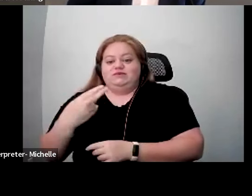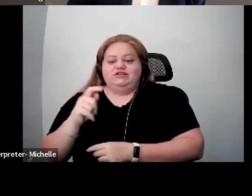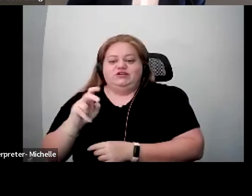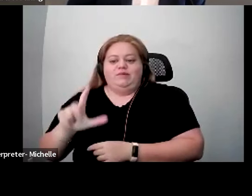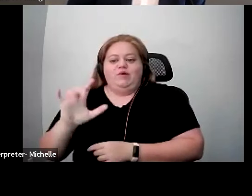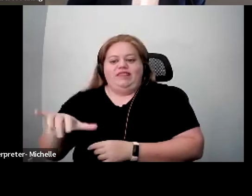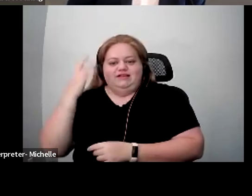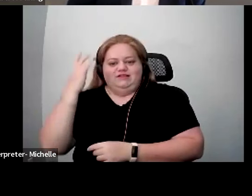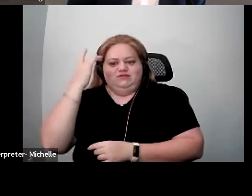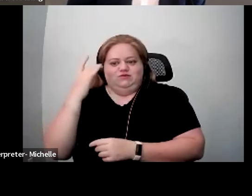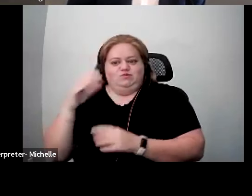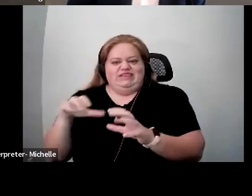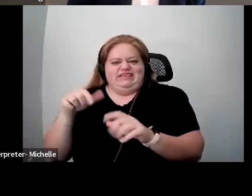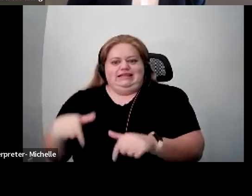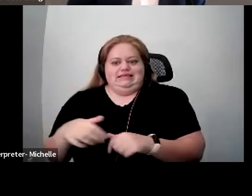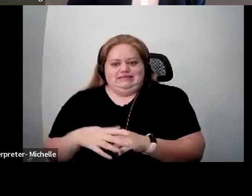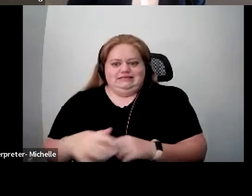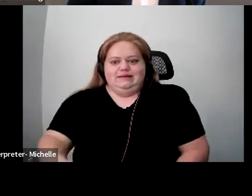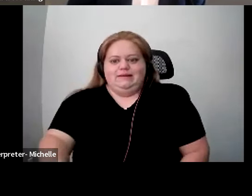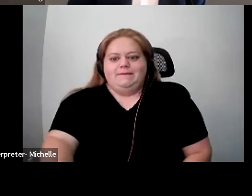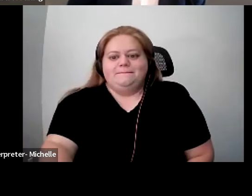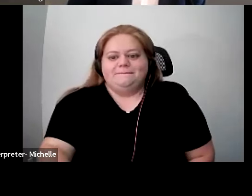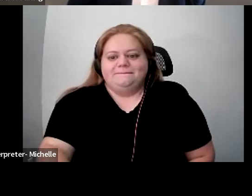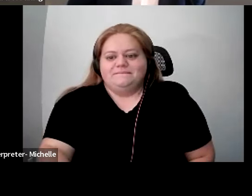explained. We wanted the rich semantic information,